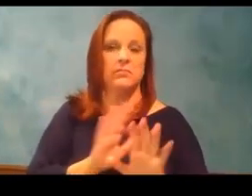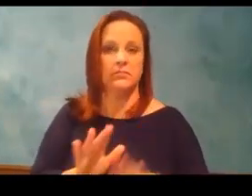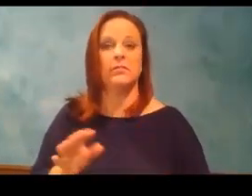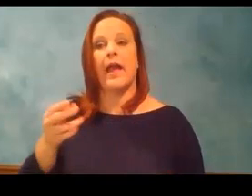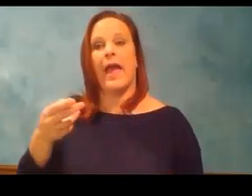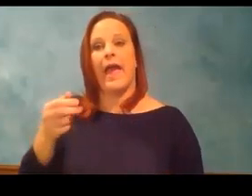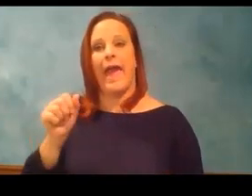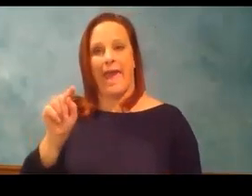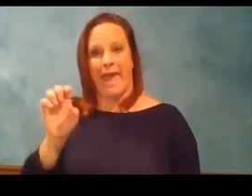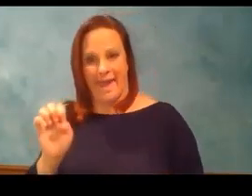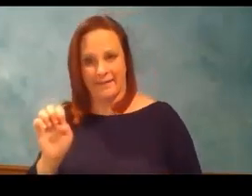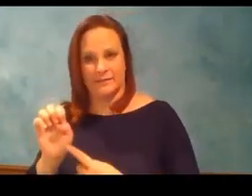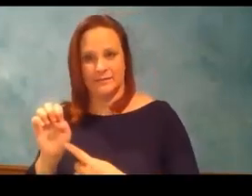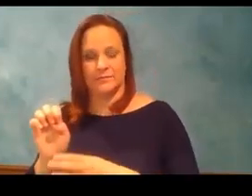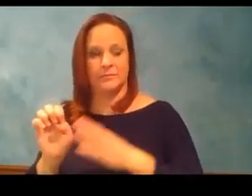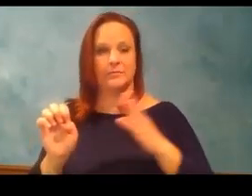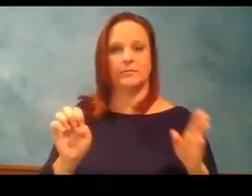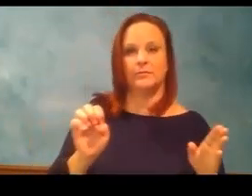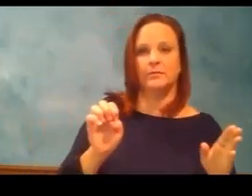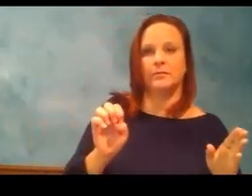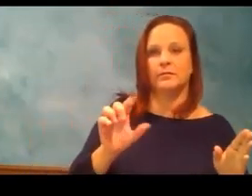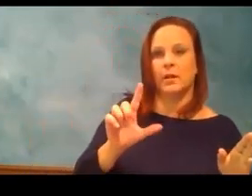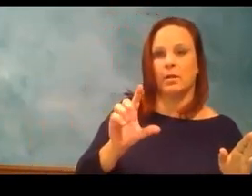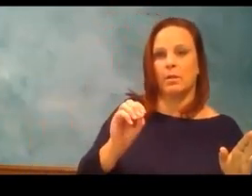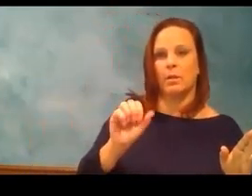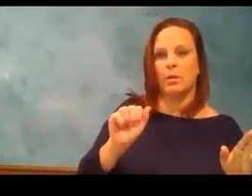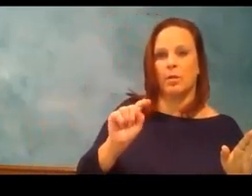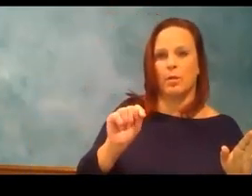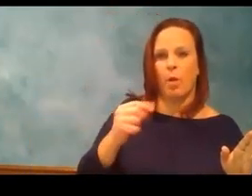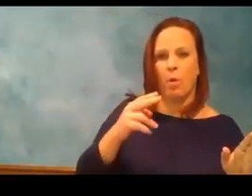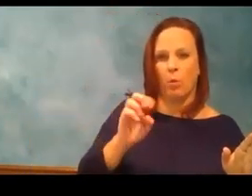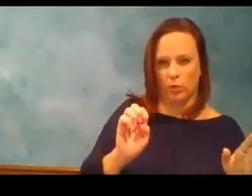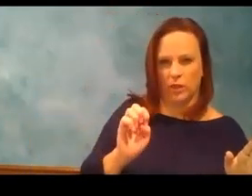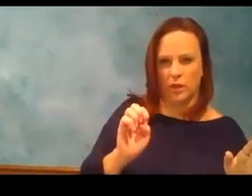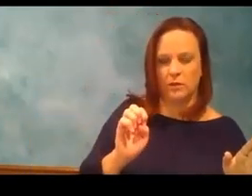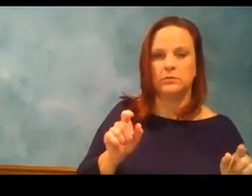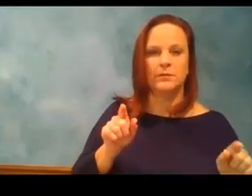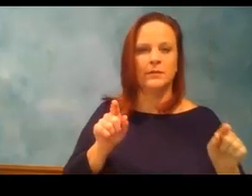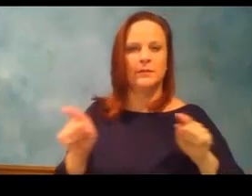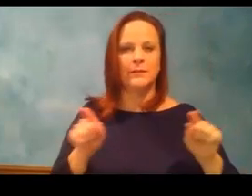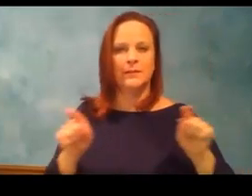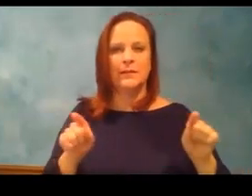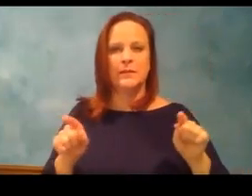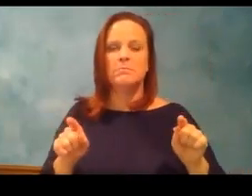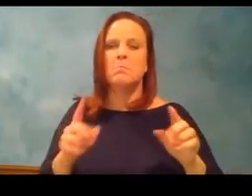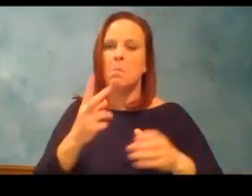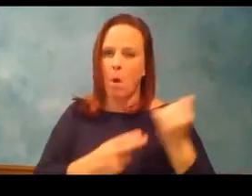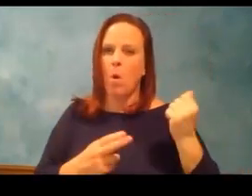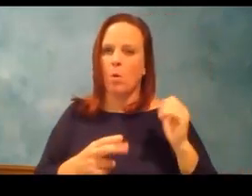LOATHE entirely." So you can see the difference between hate and loathe, right?